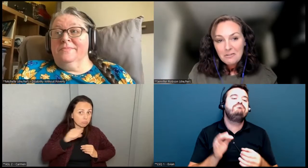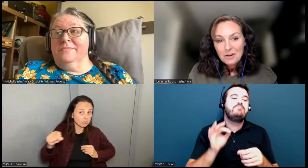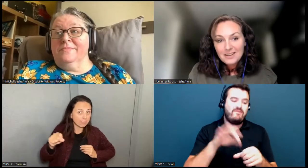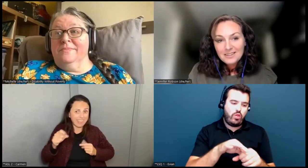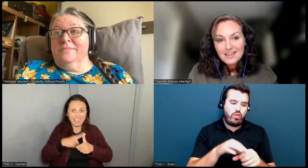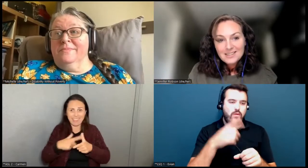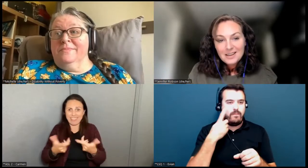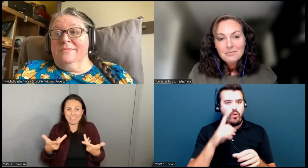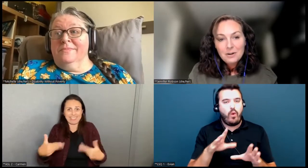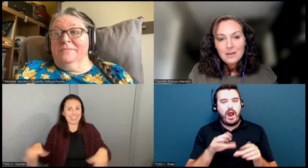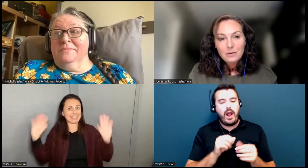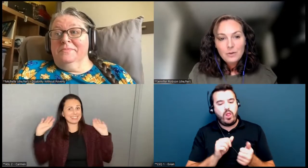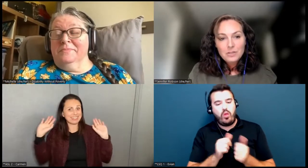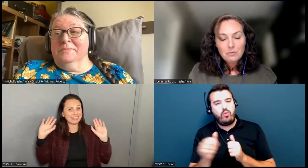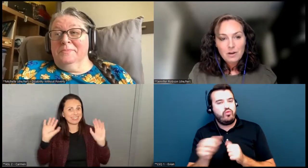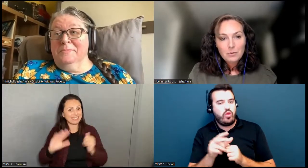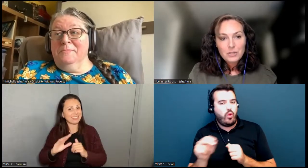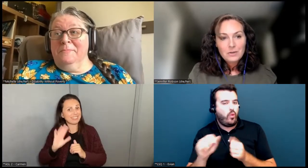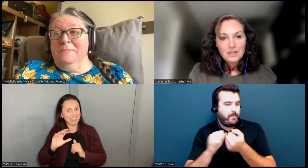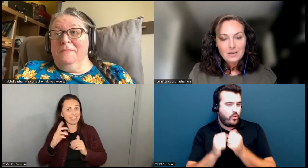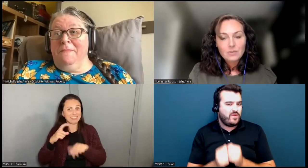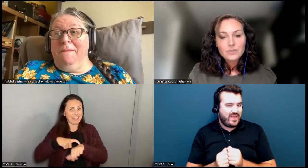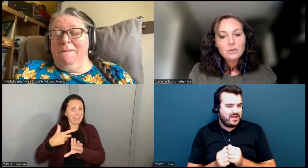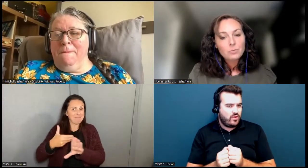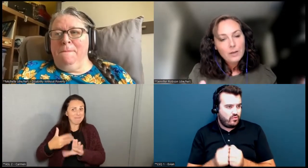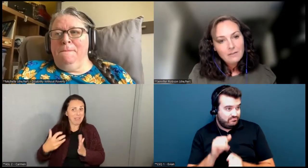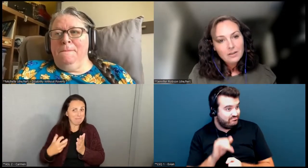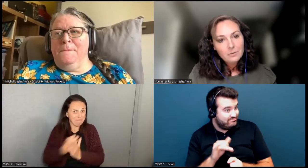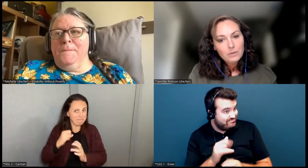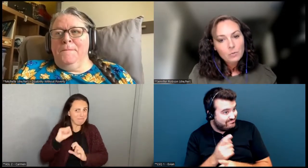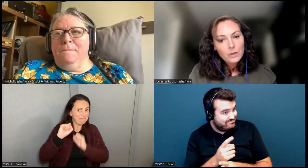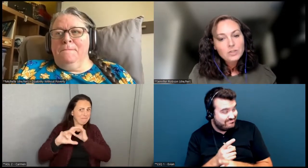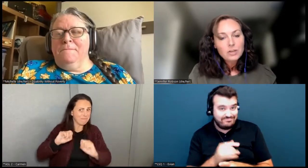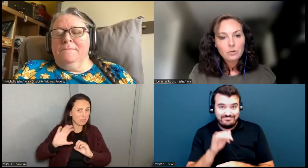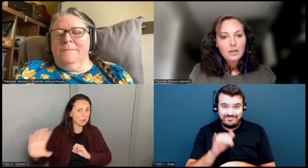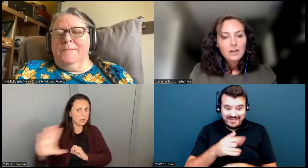IT, RIGHT. THAT'S KIND OF OUR MAIN WINDOW OF OPPORTUNITY HERE. WE HAVE A WINDOW IN TERMS